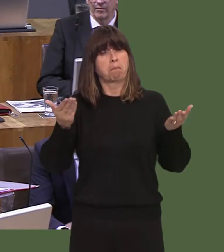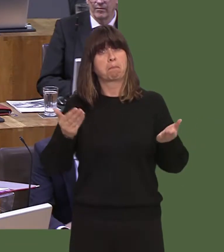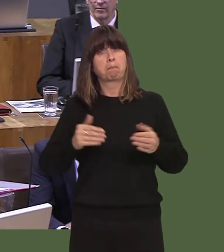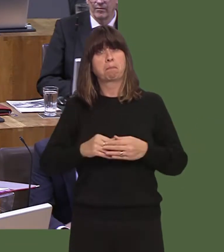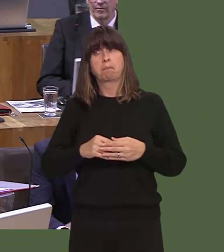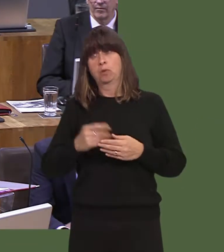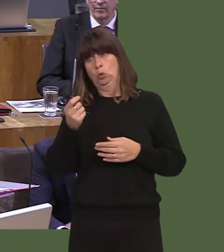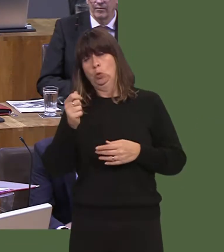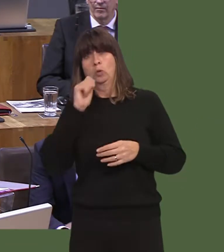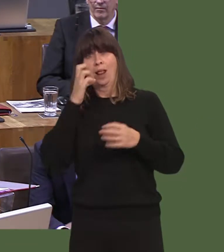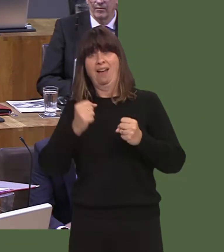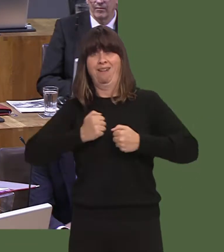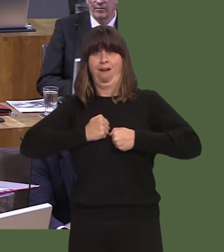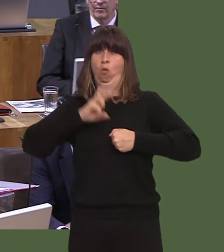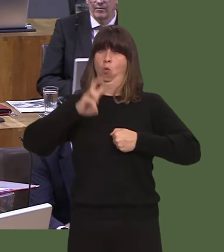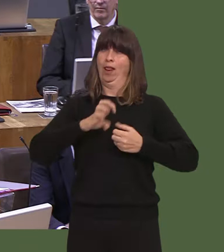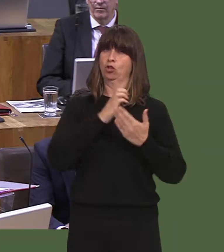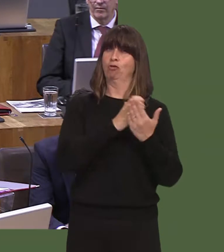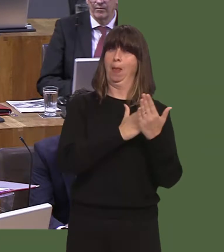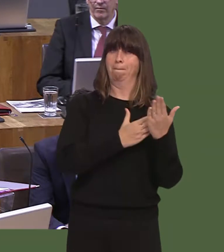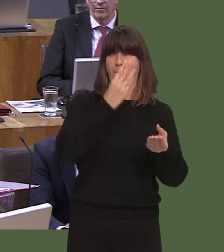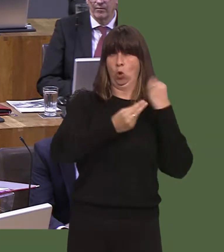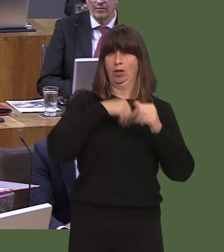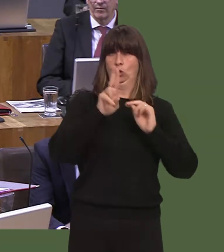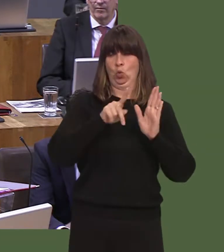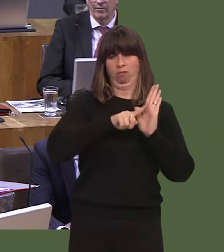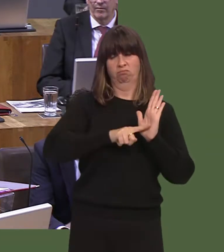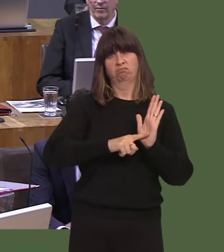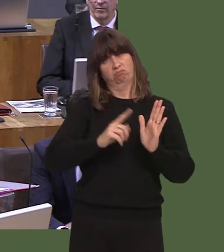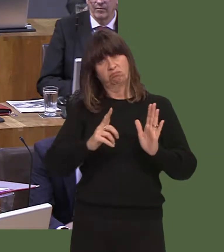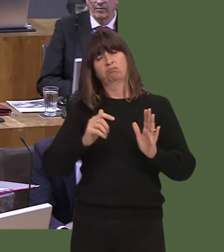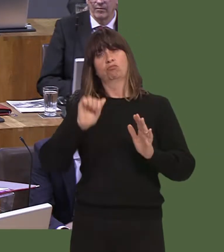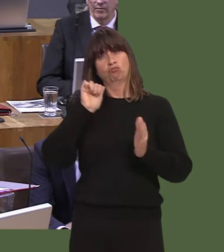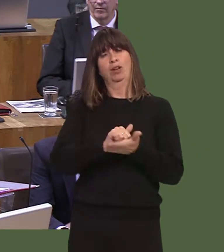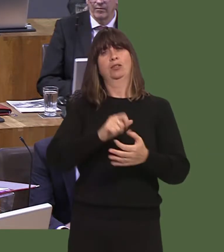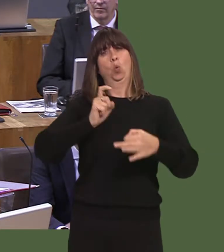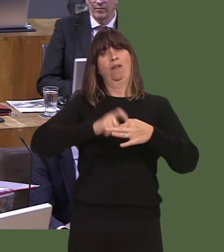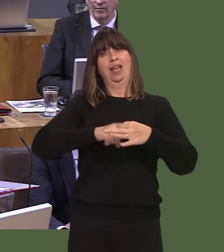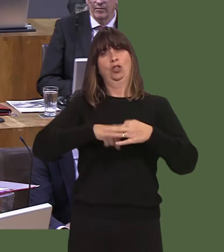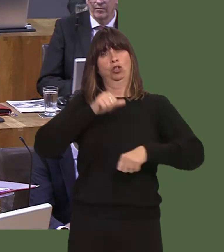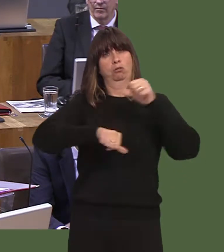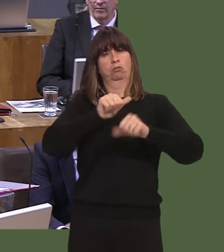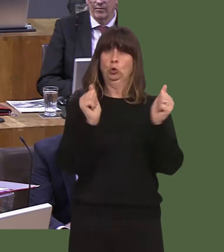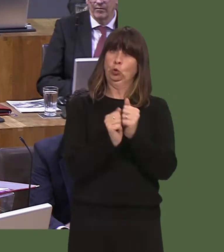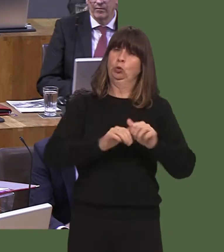future a Welsh curriculum that's tailored for Wales, having the right qualifications system for Wales, that is something that we are proud of.